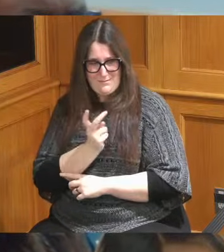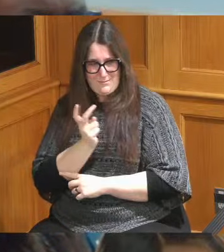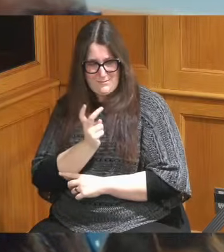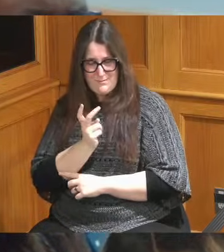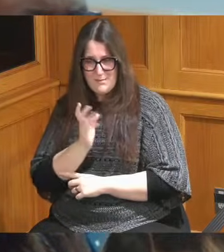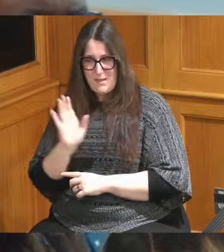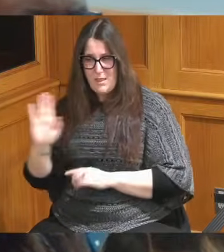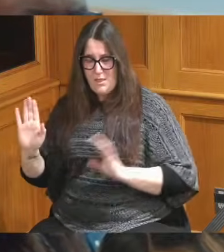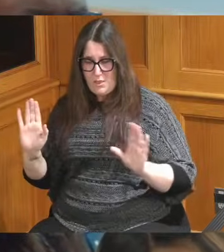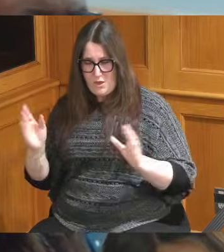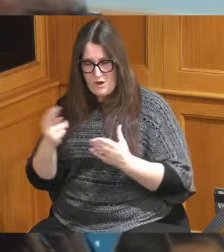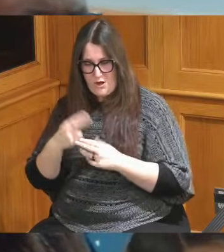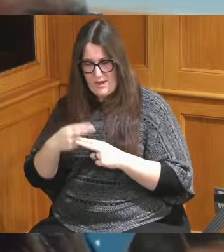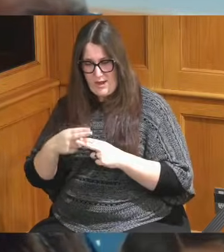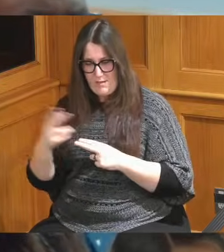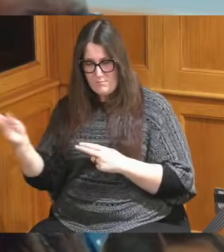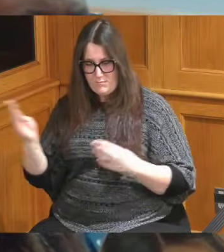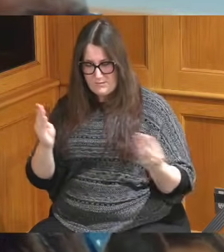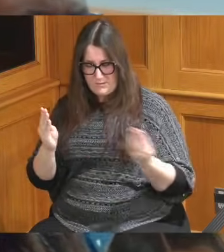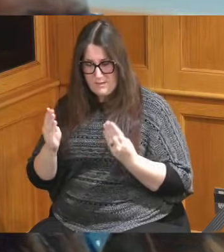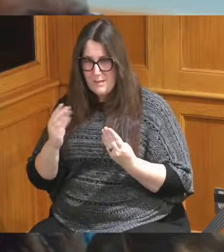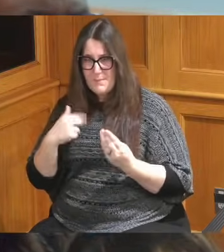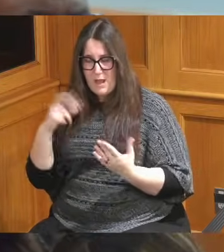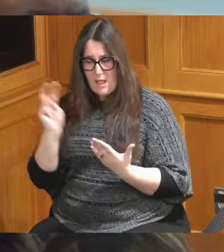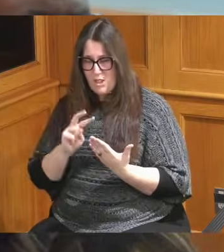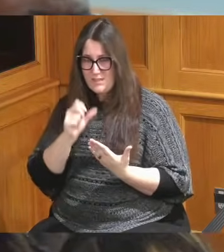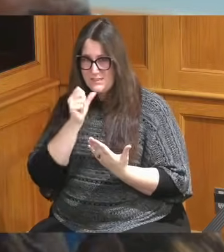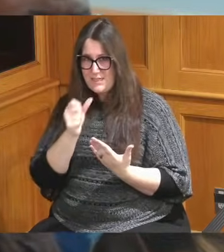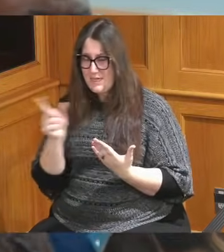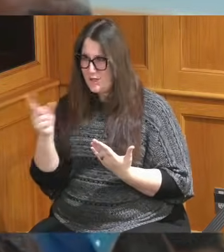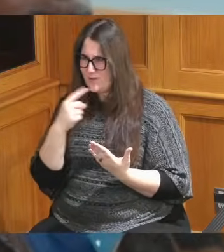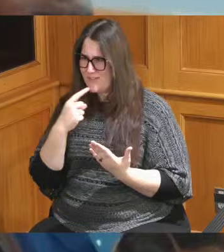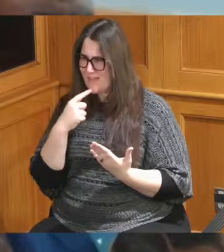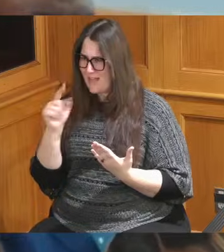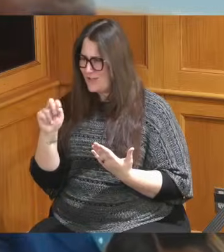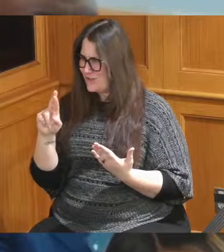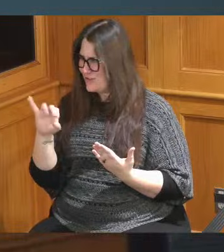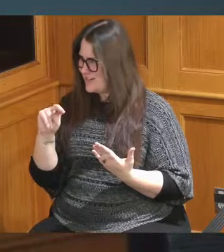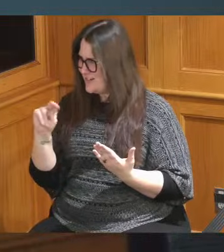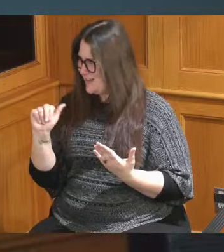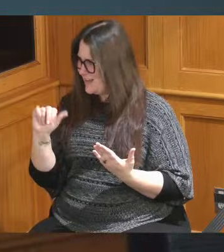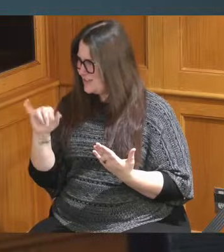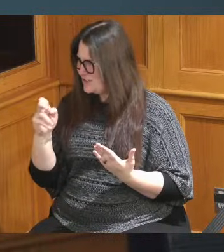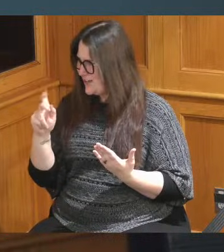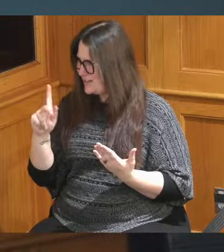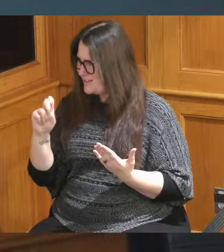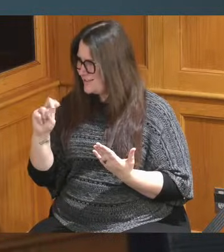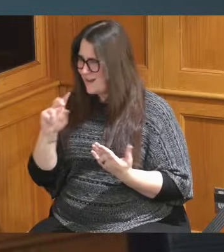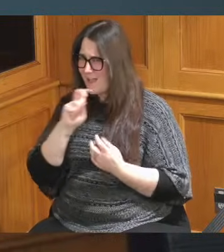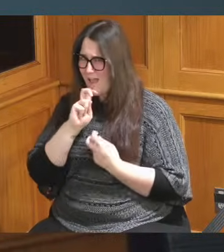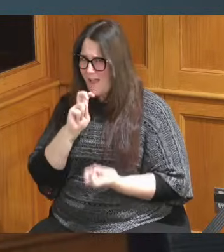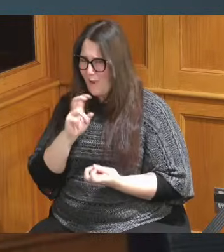their names to my office, but I didn't look at the names. And when you said Trina J, what? So,